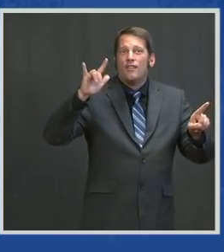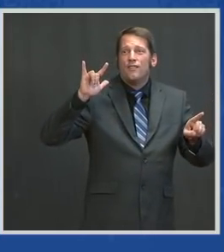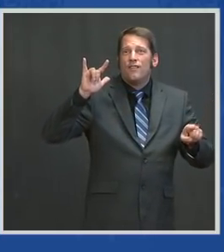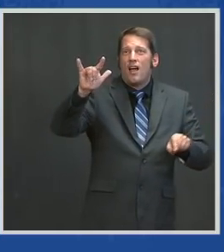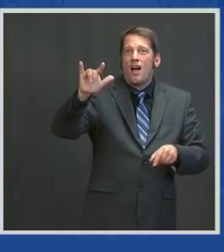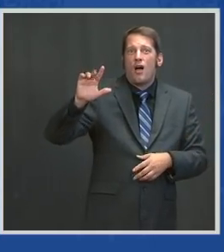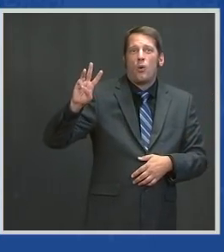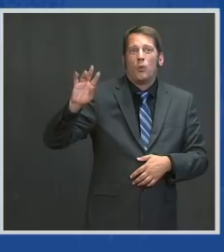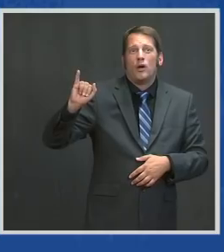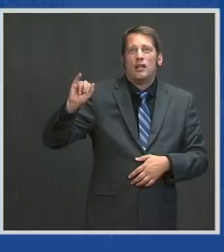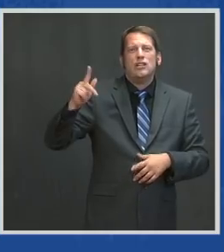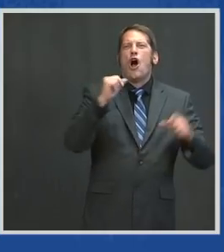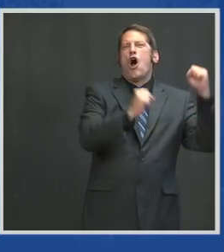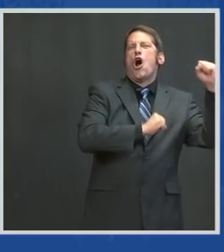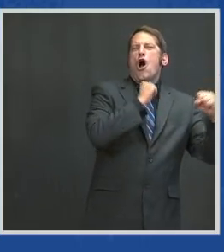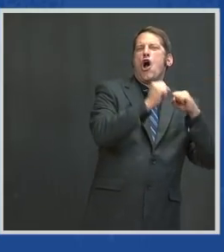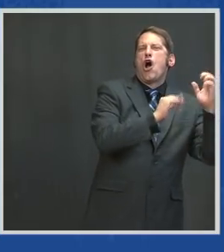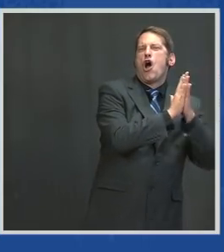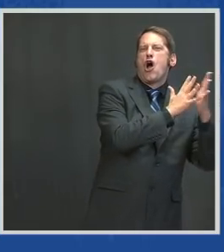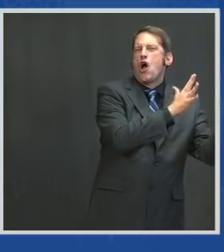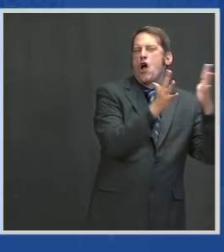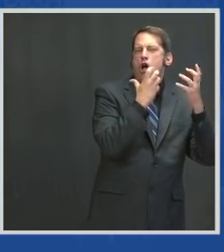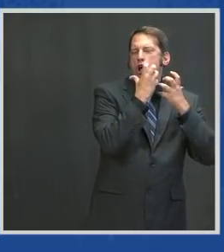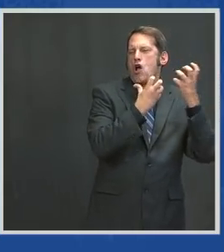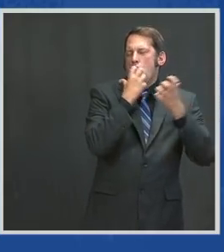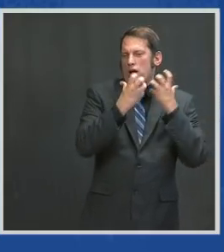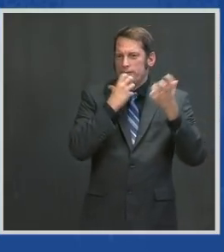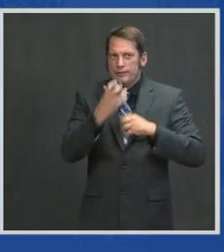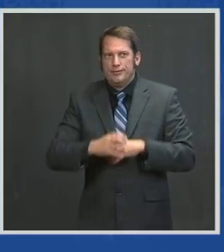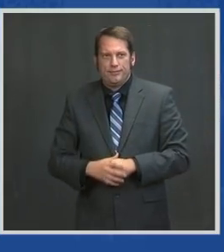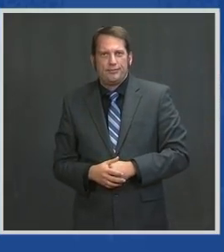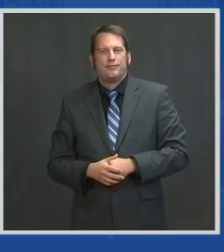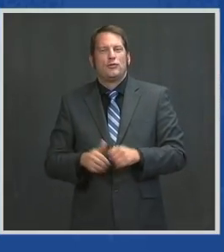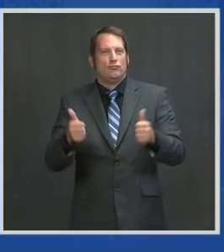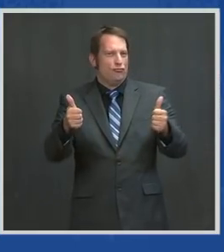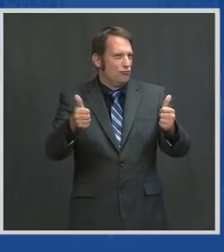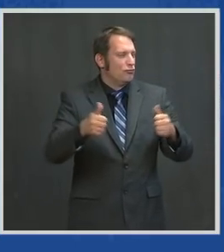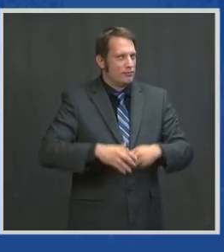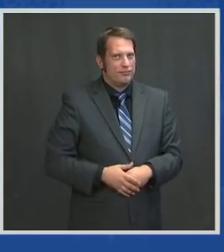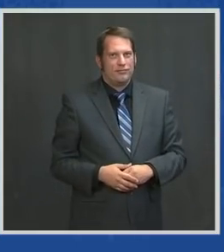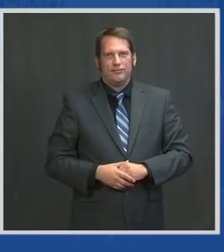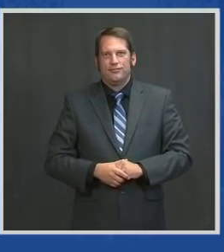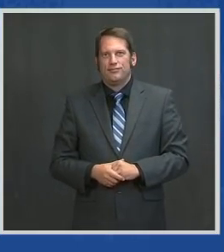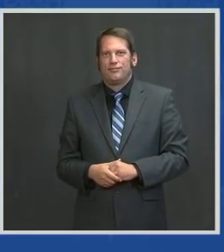By the way -- I think maybe.